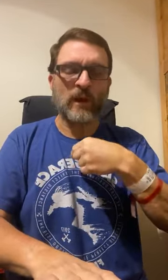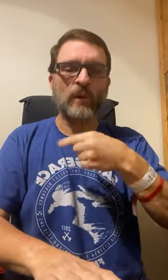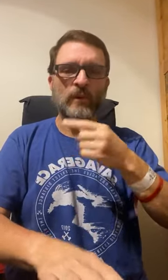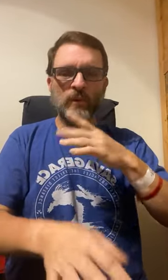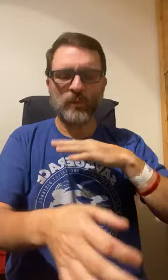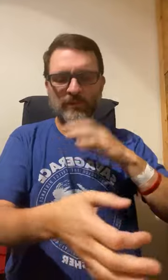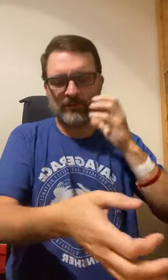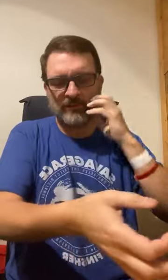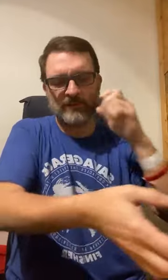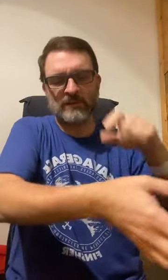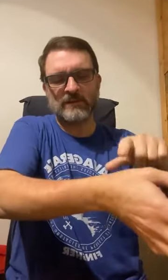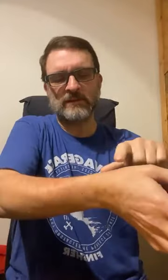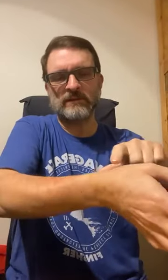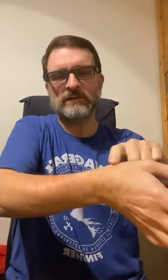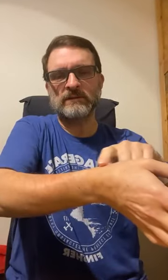They said it was too thin in that area.